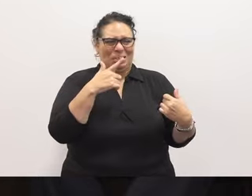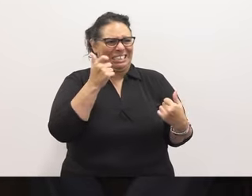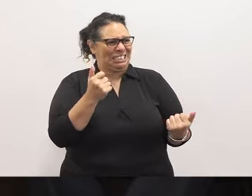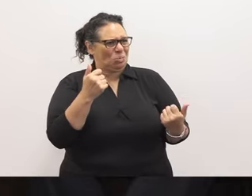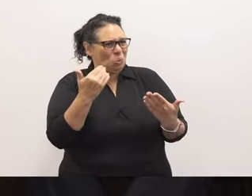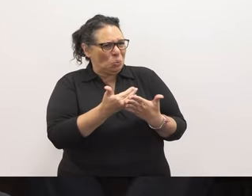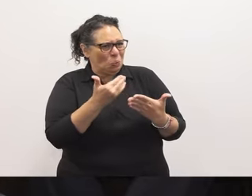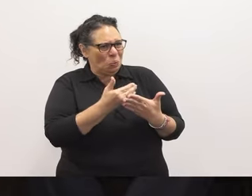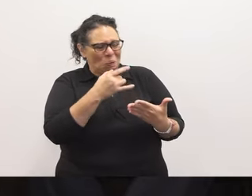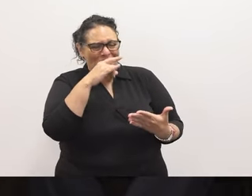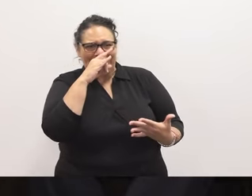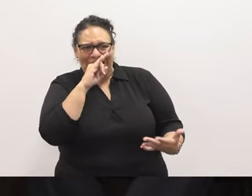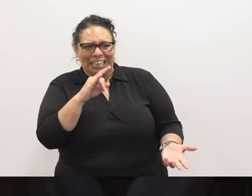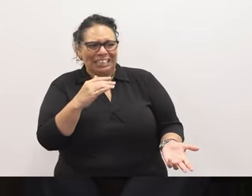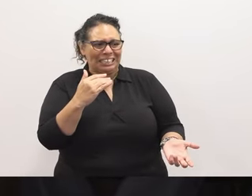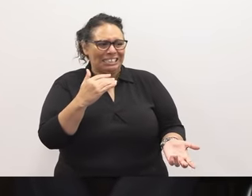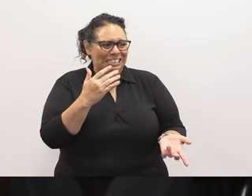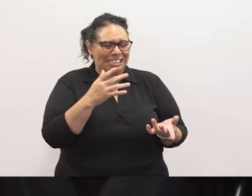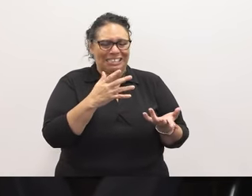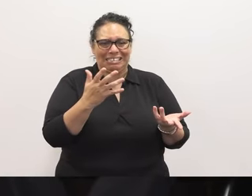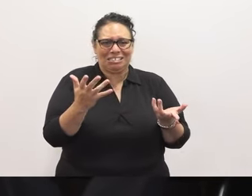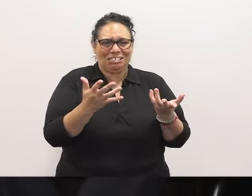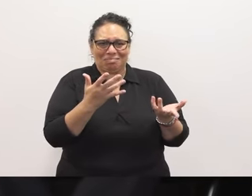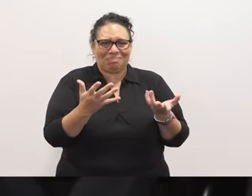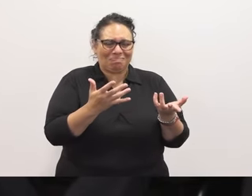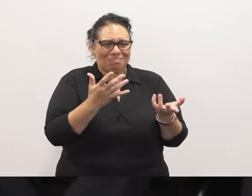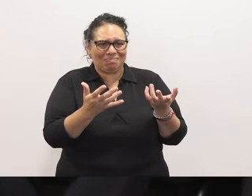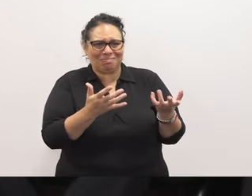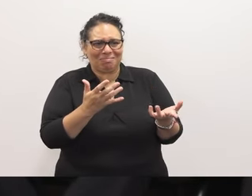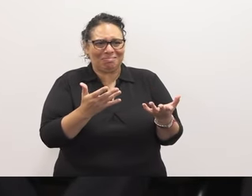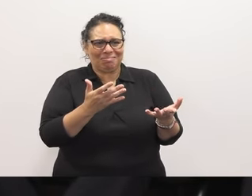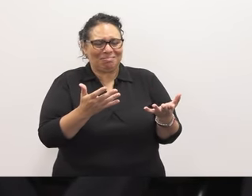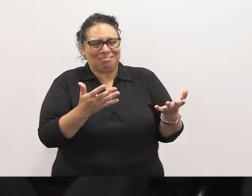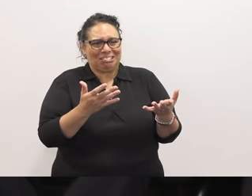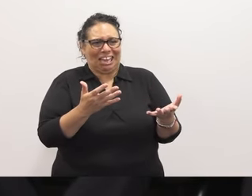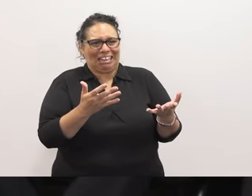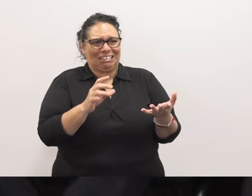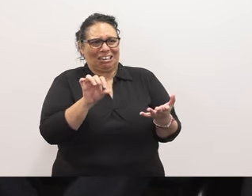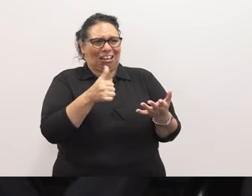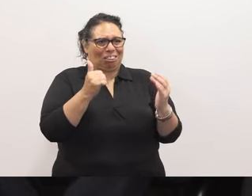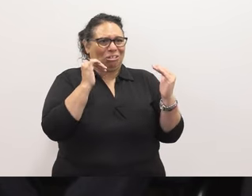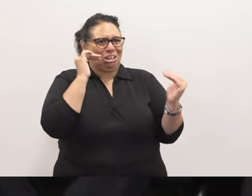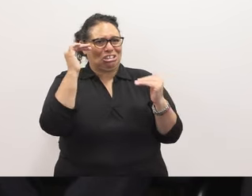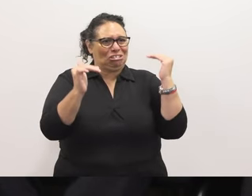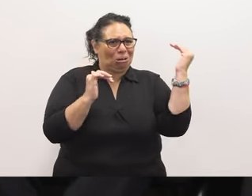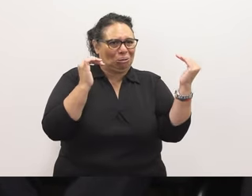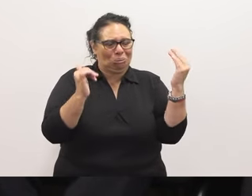but essentially some pre-adults that are gonna be on my campus coming outta junior high.